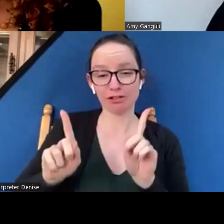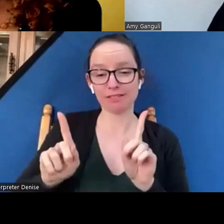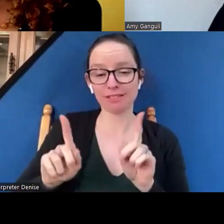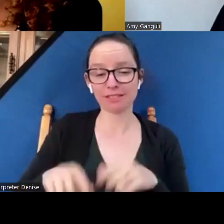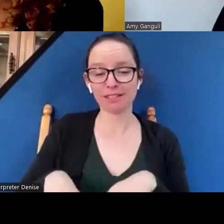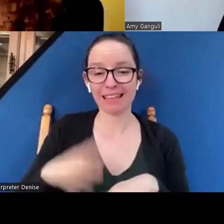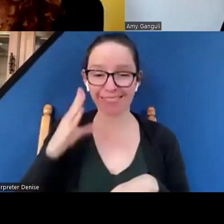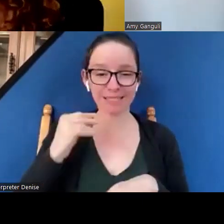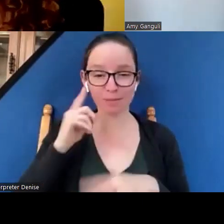fun when they show up, right?